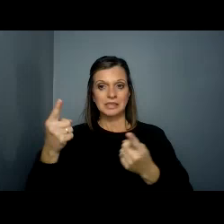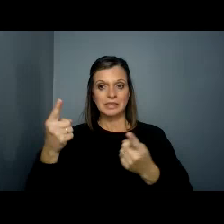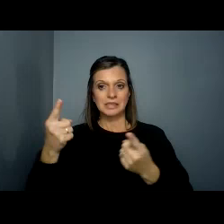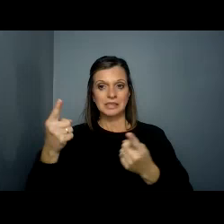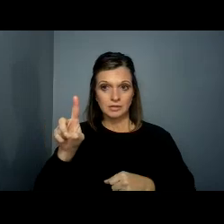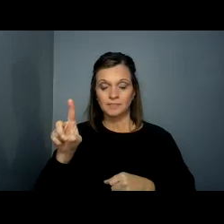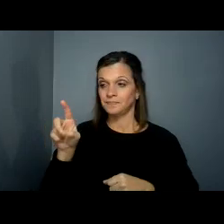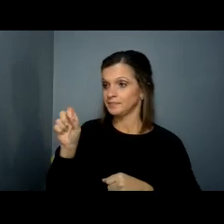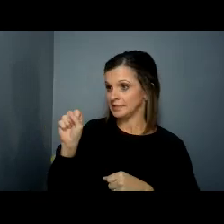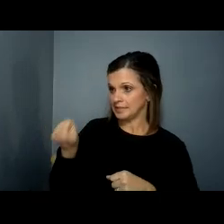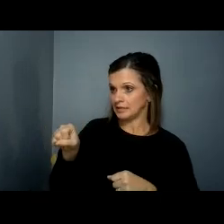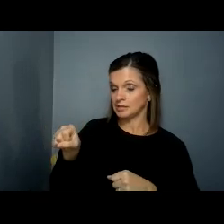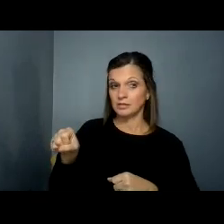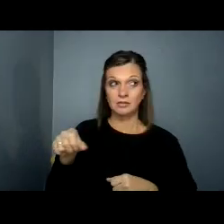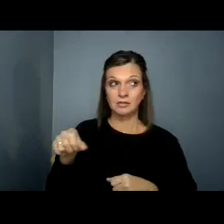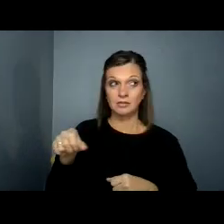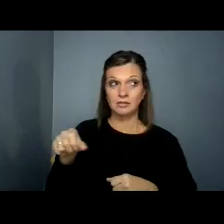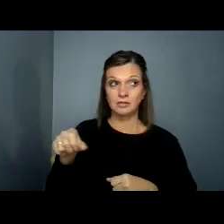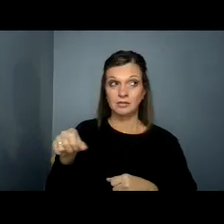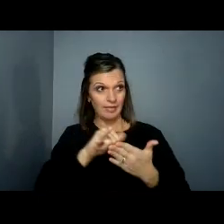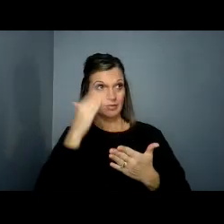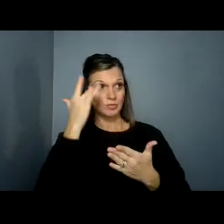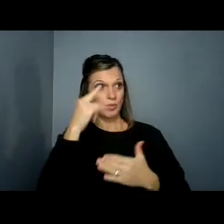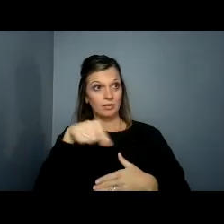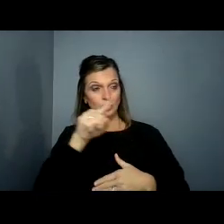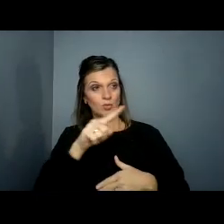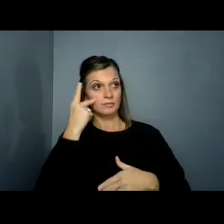Do you think that's why you've you all have seen such an increase in referrals?